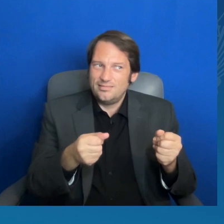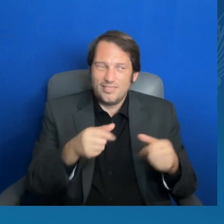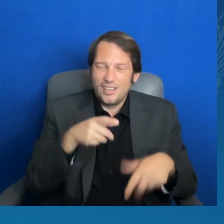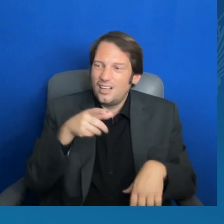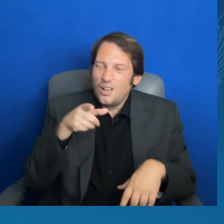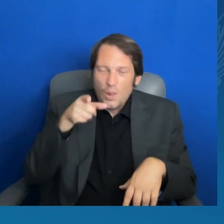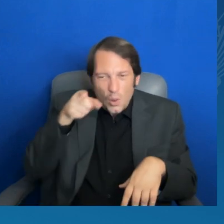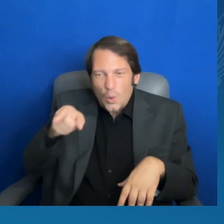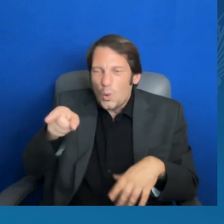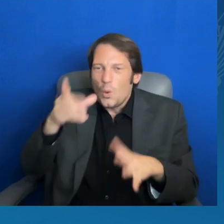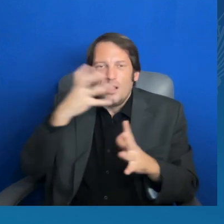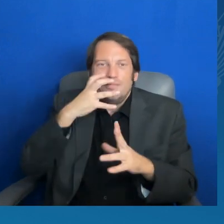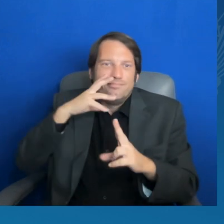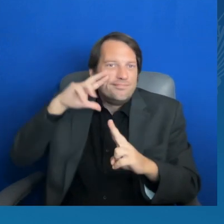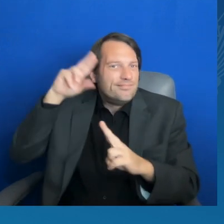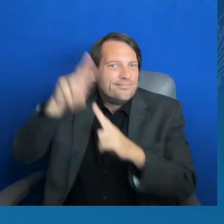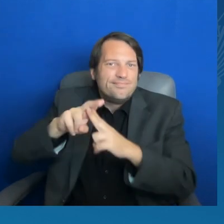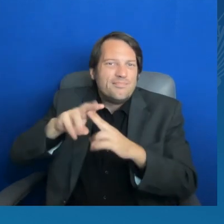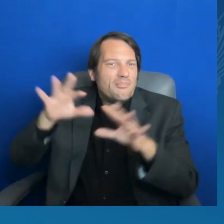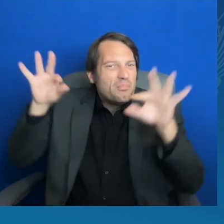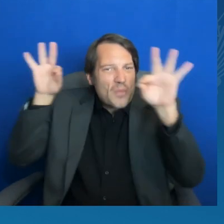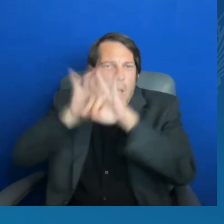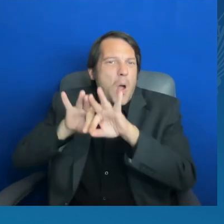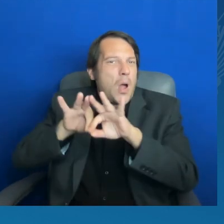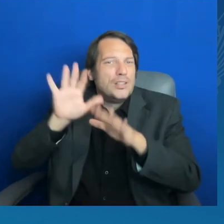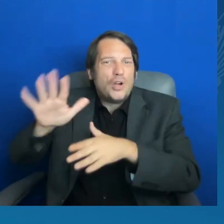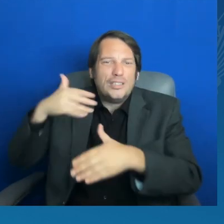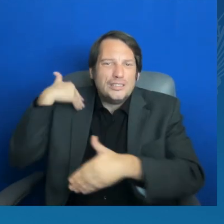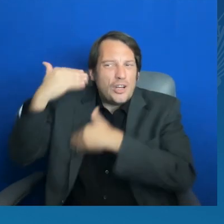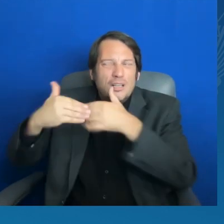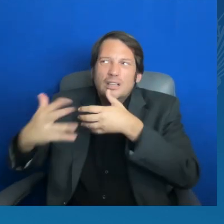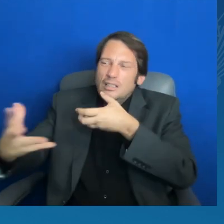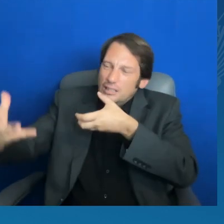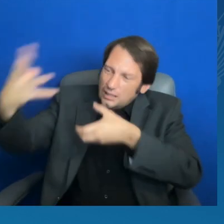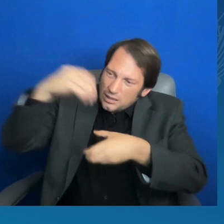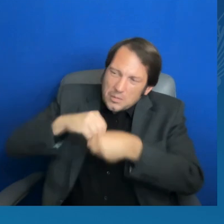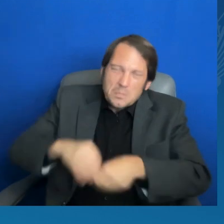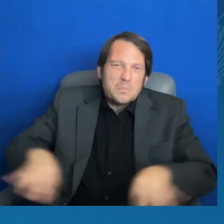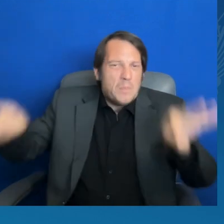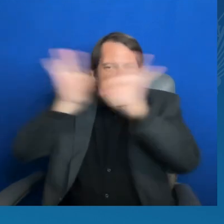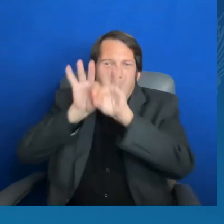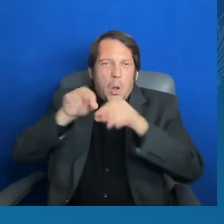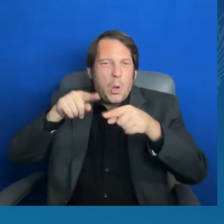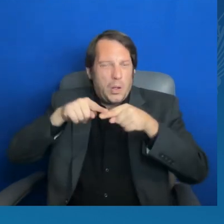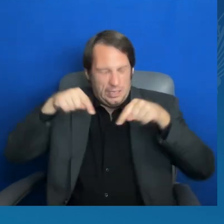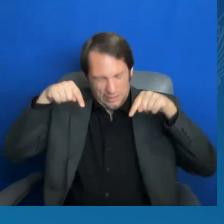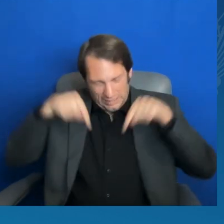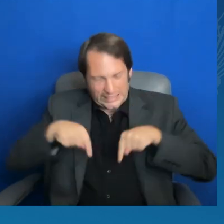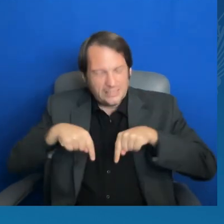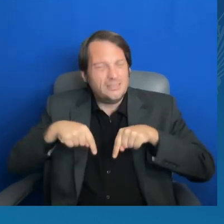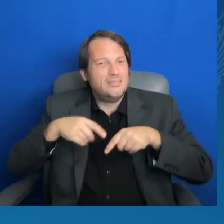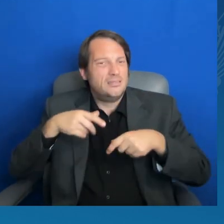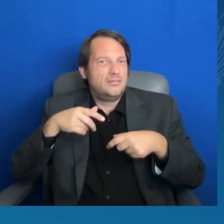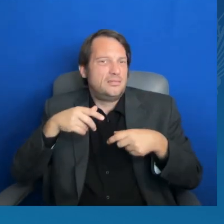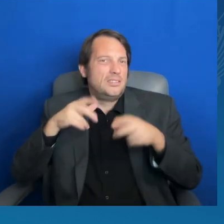Everything, everything. So, just register your folks to vote.